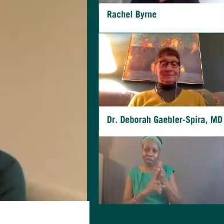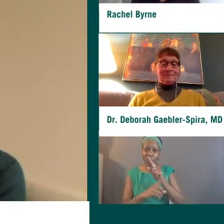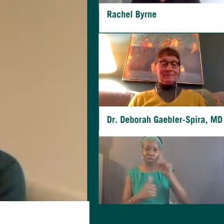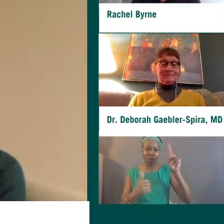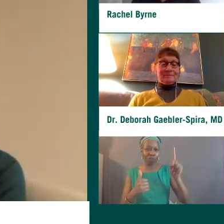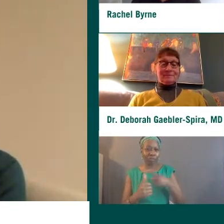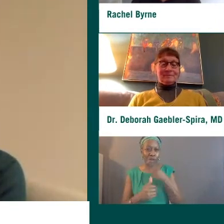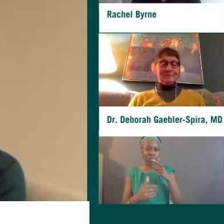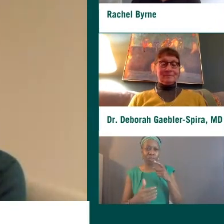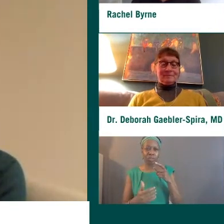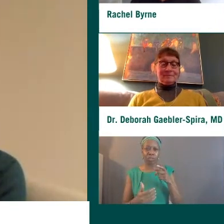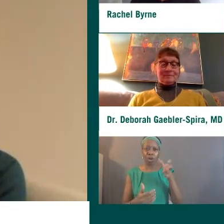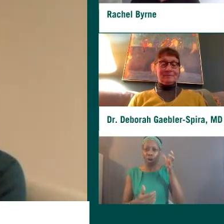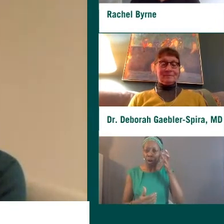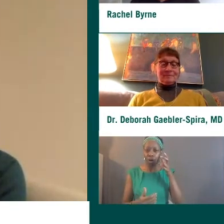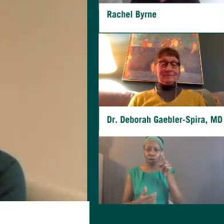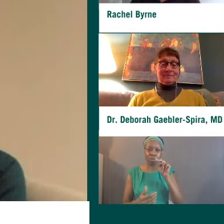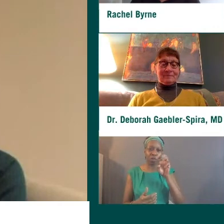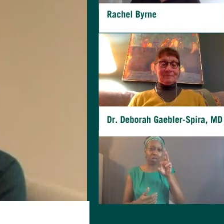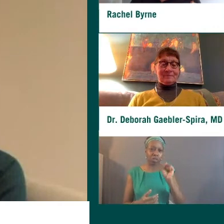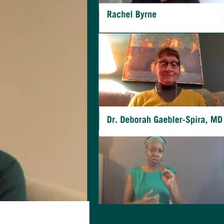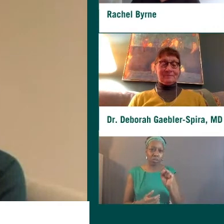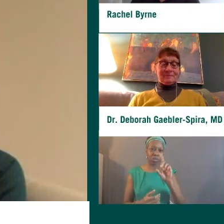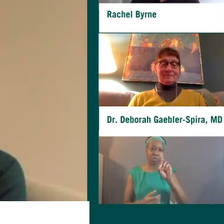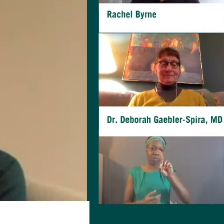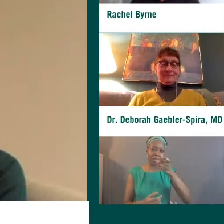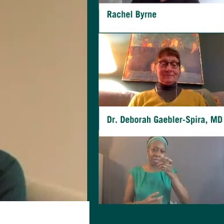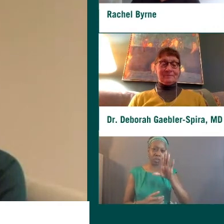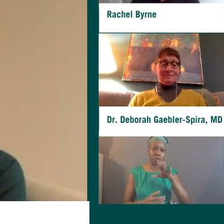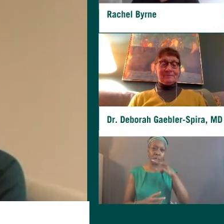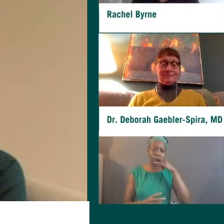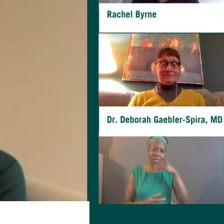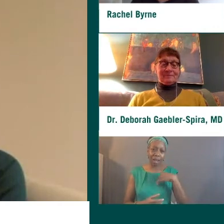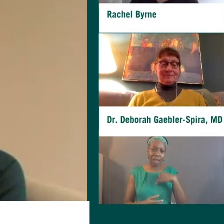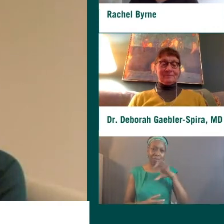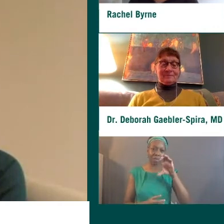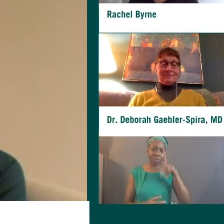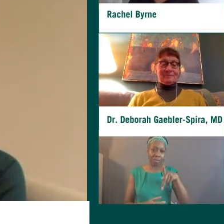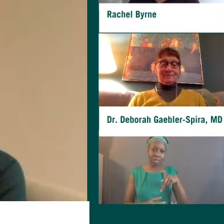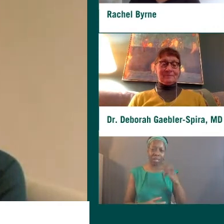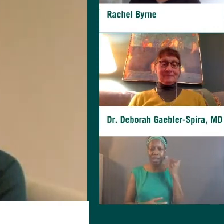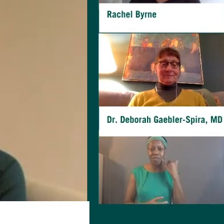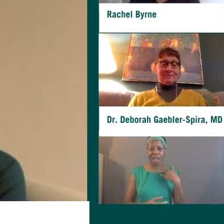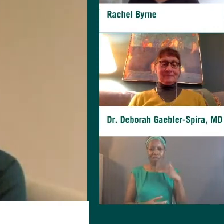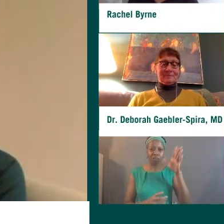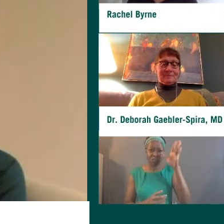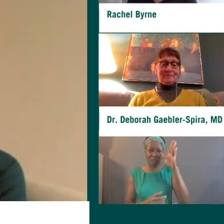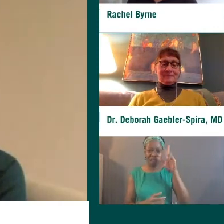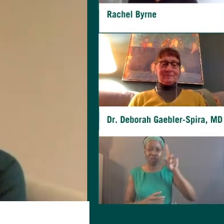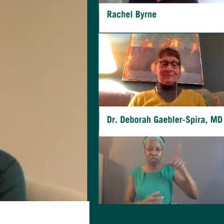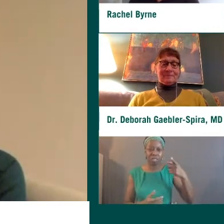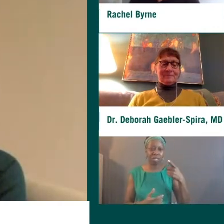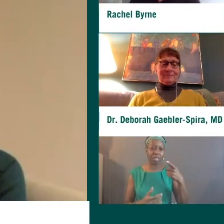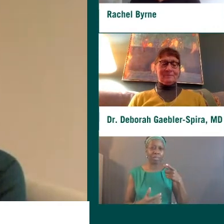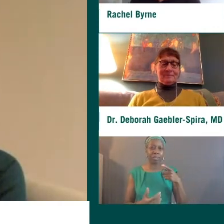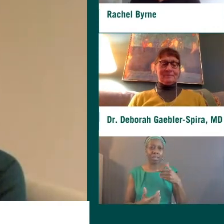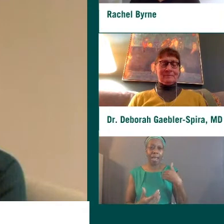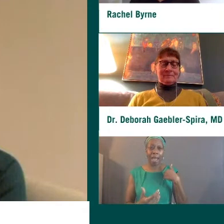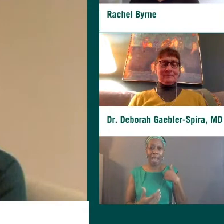And if there is a father who's watching this for the first time and who just has a newly diagnosed child with cerebral palsy. What advice would you give?